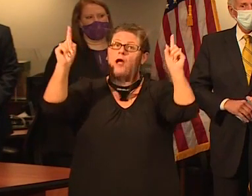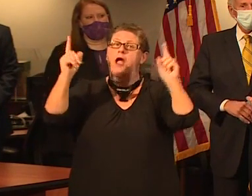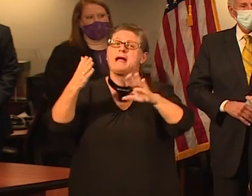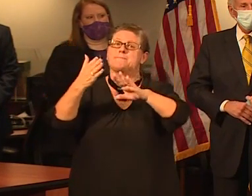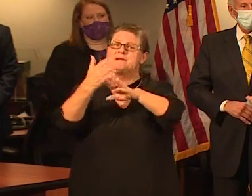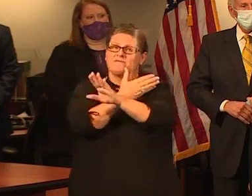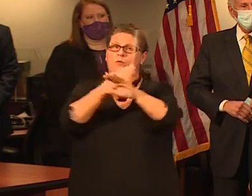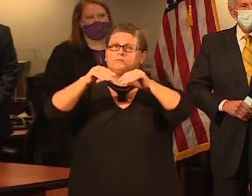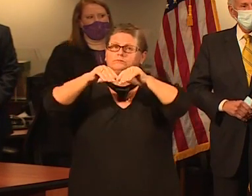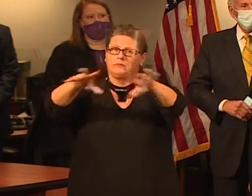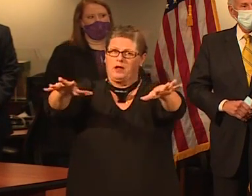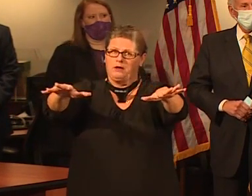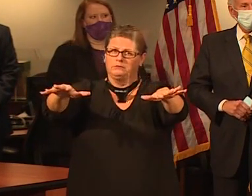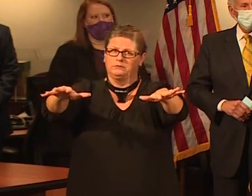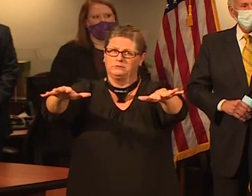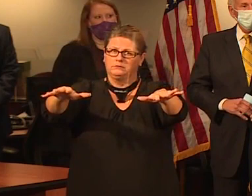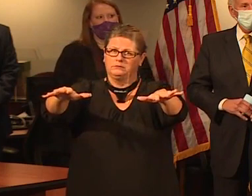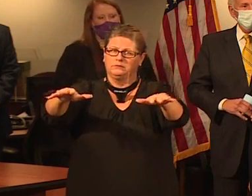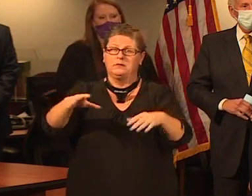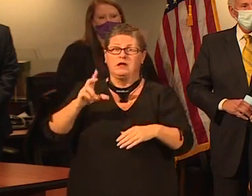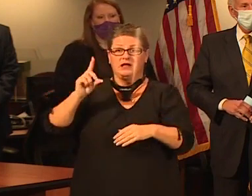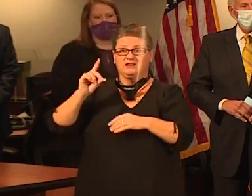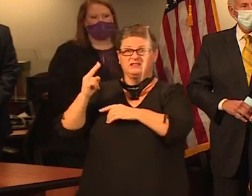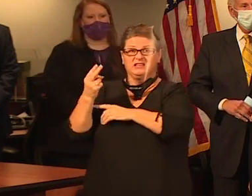AND EFFICIENT BEFORE THEY PUSH IT OUT.